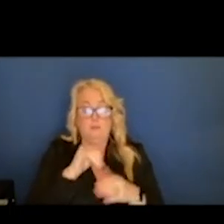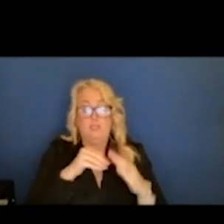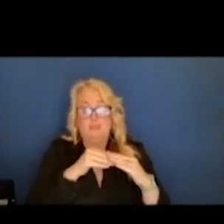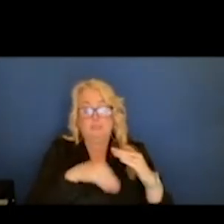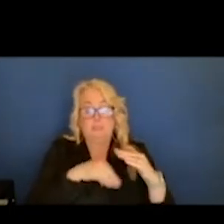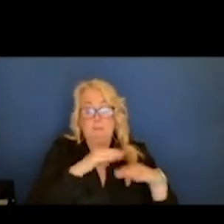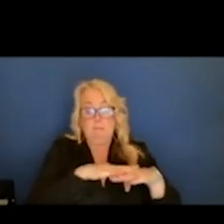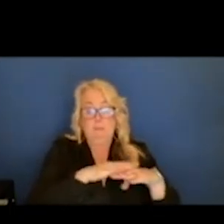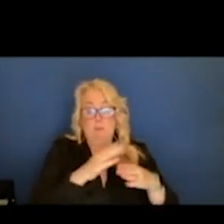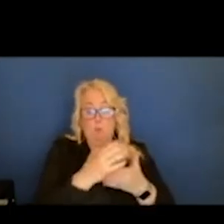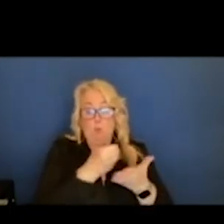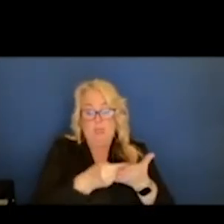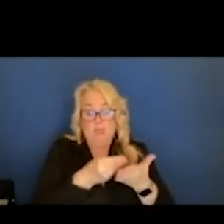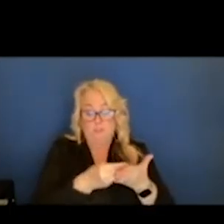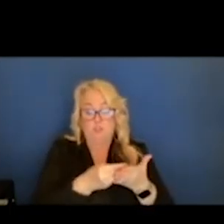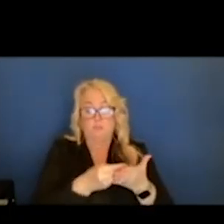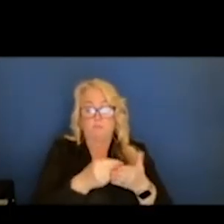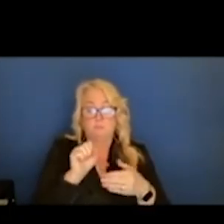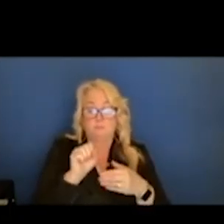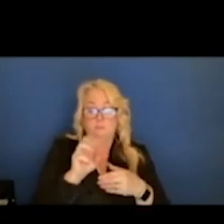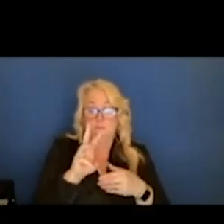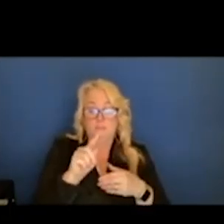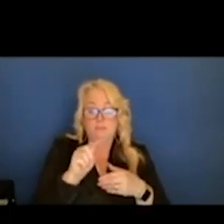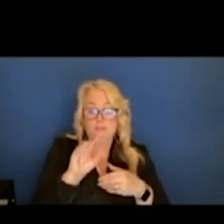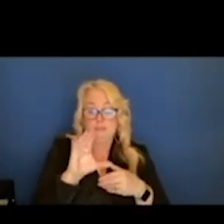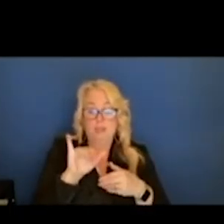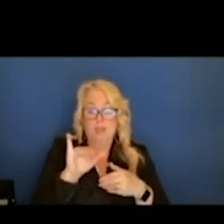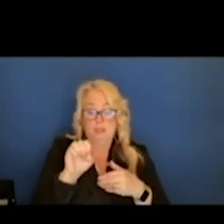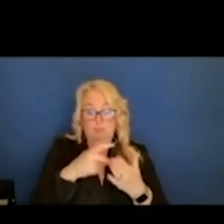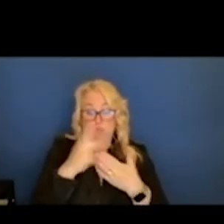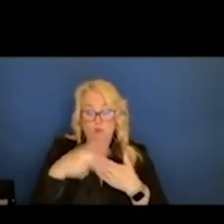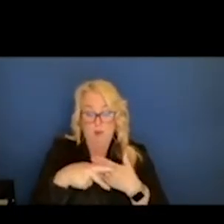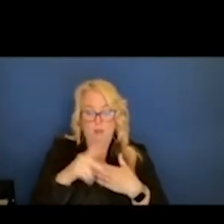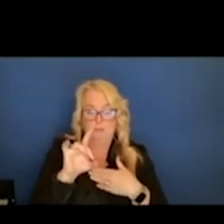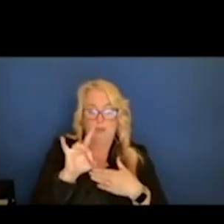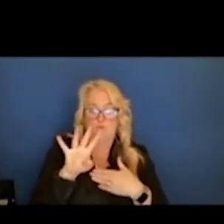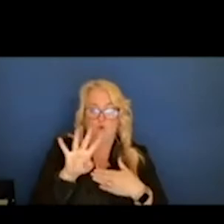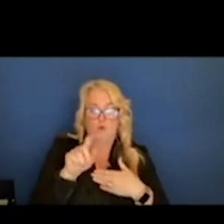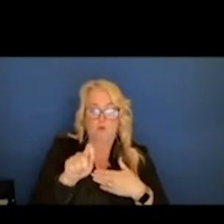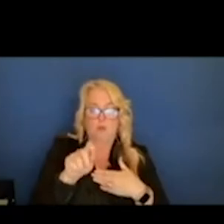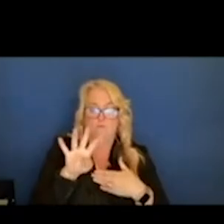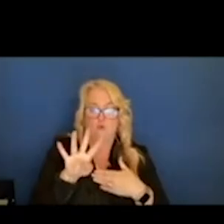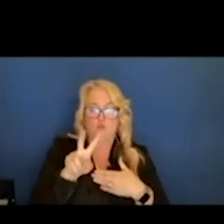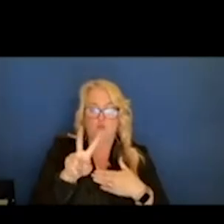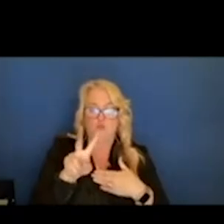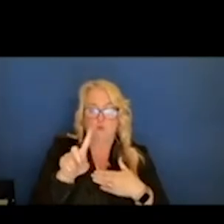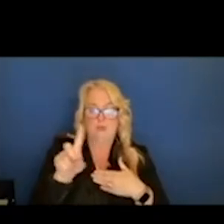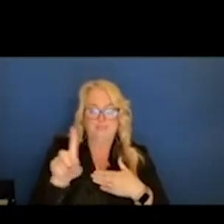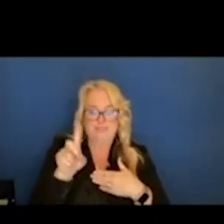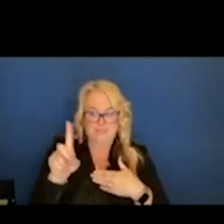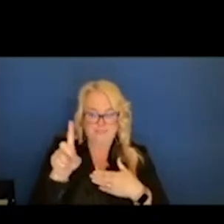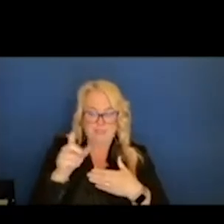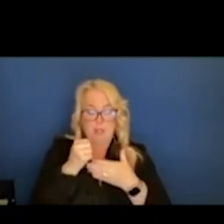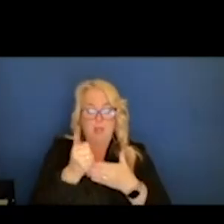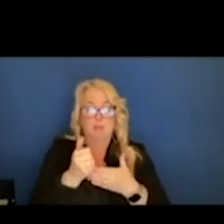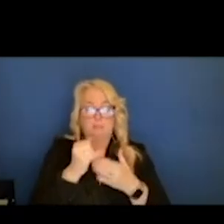The Subminimum Wage to Competitive Integrated Employment (SWTCIE) program (84.421D) helps